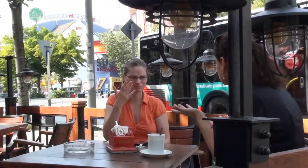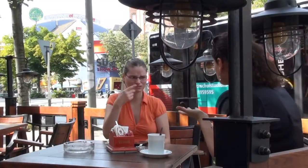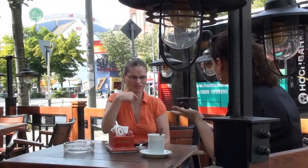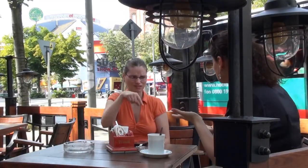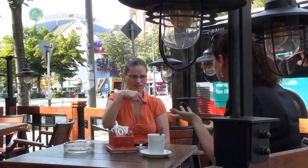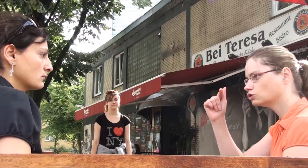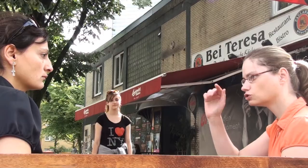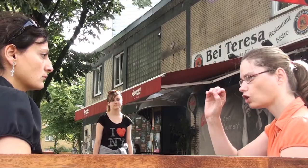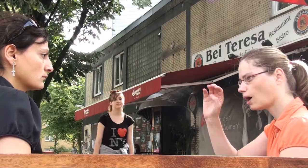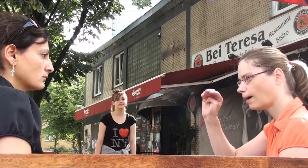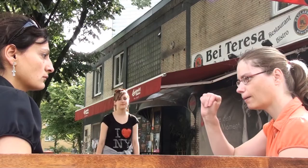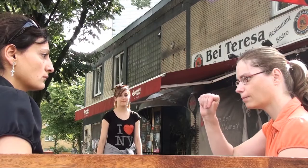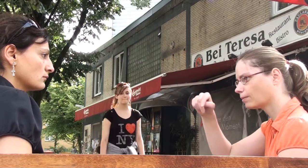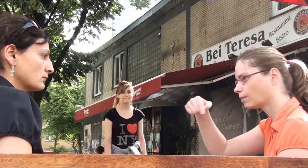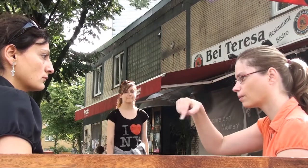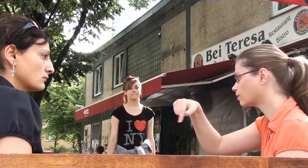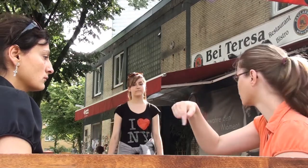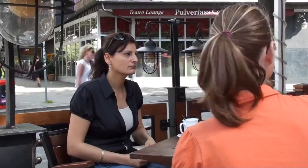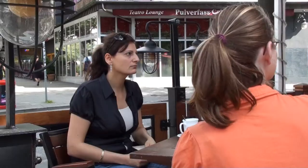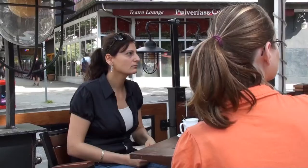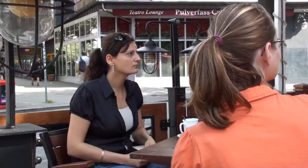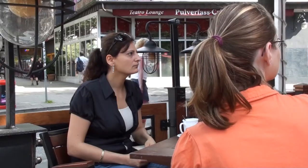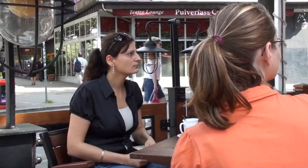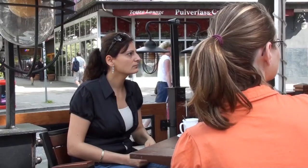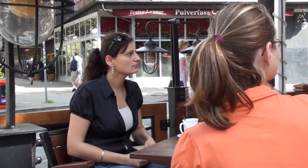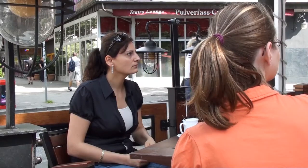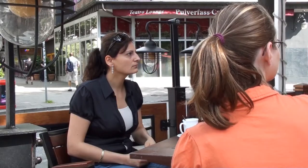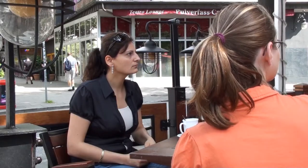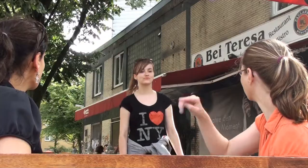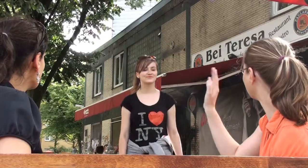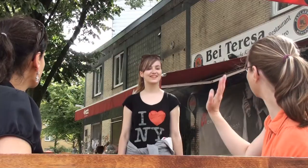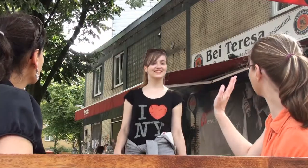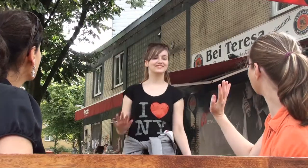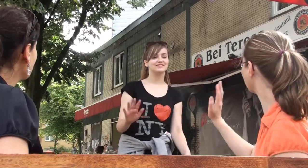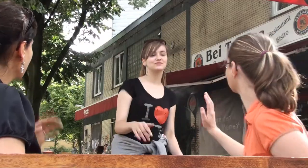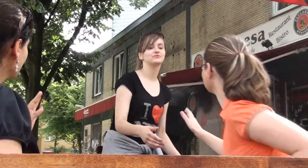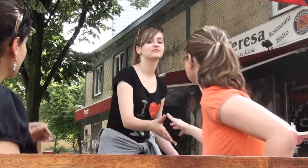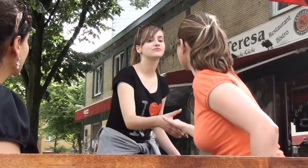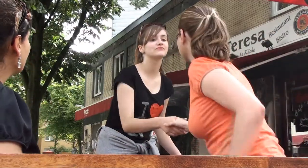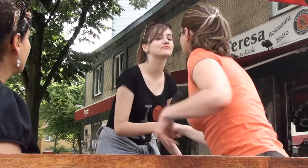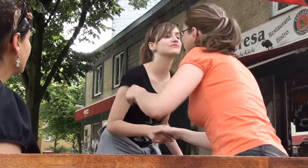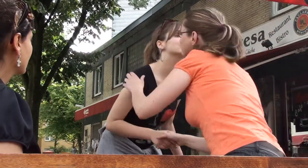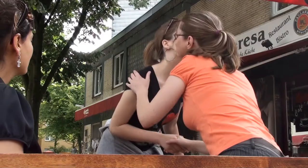Hmm.. Tom is... Oh Hello - Hello.